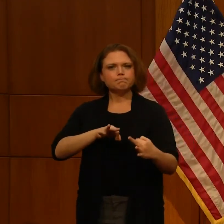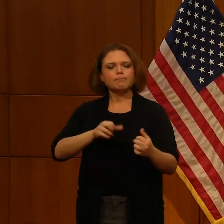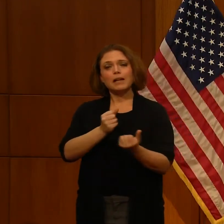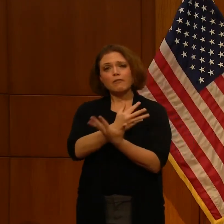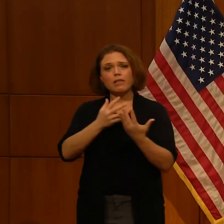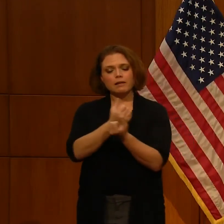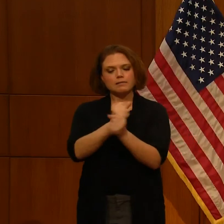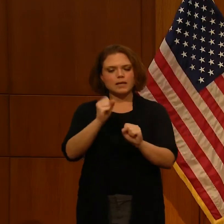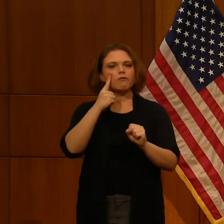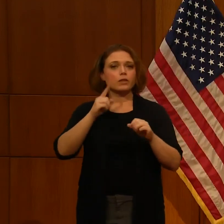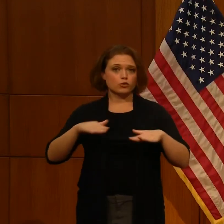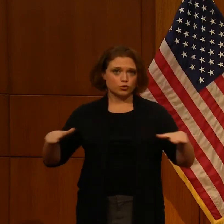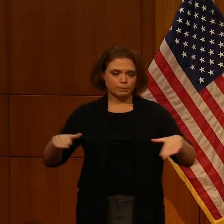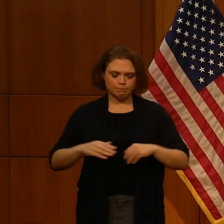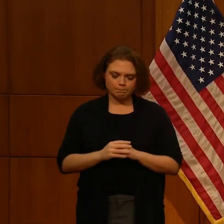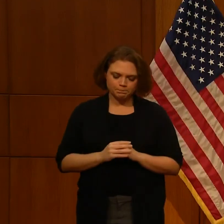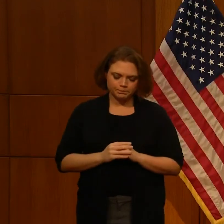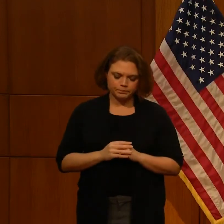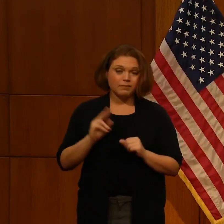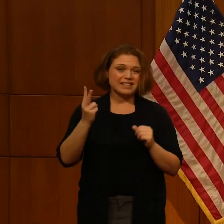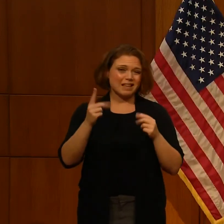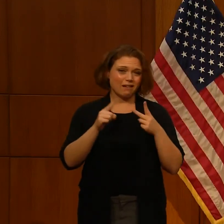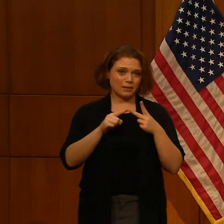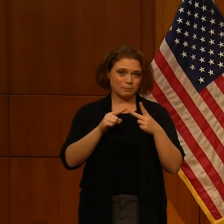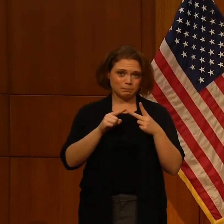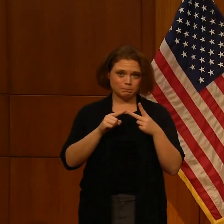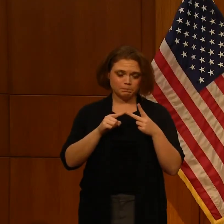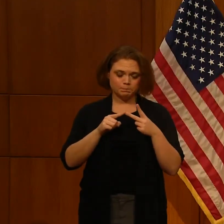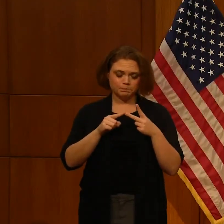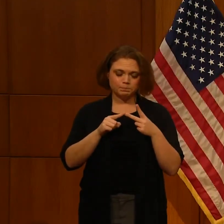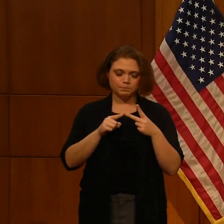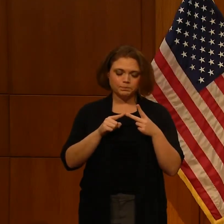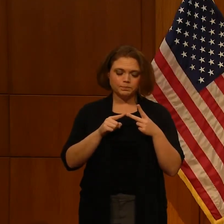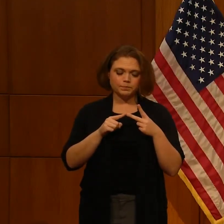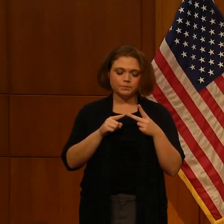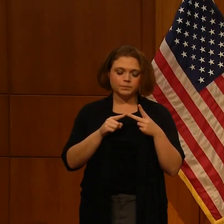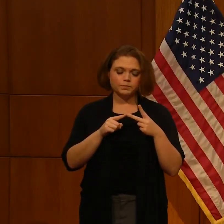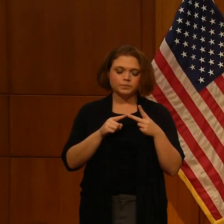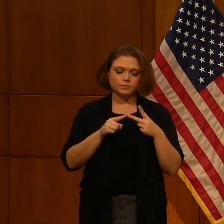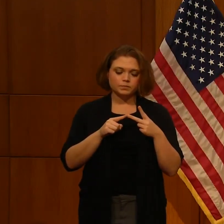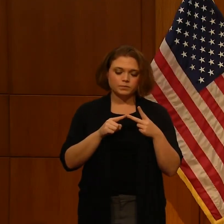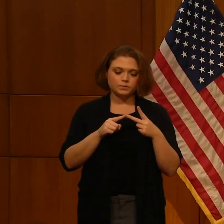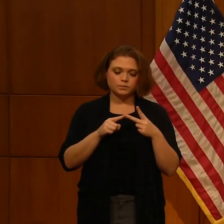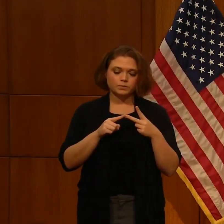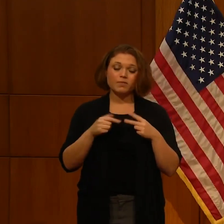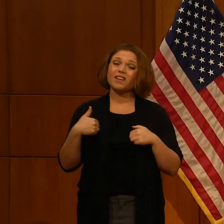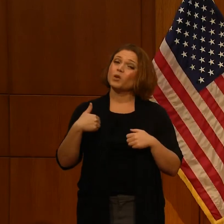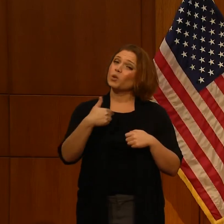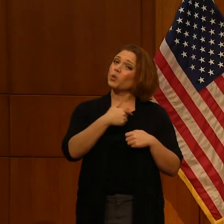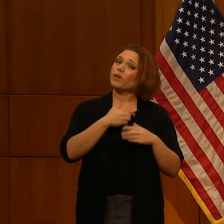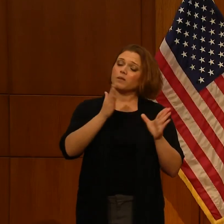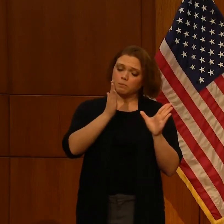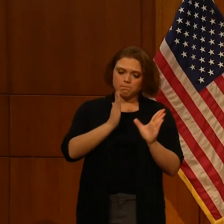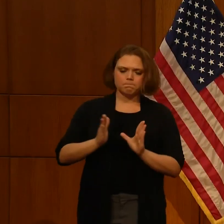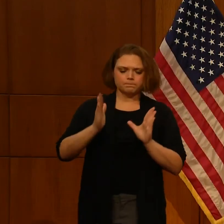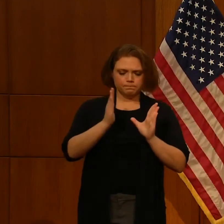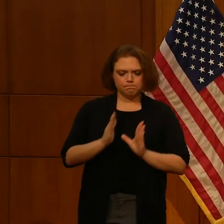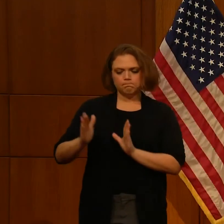SCIENCE IS RIGHT AND EVERYTHING THAT WE DO FOR OUR CHILDREN. WILL BE SAFE. THE SECOND THING